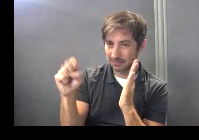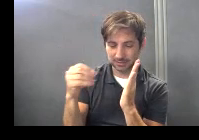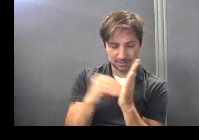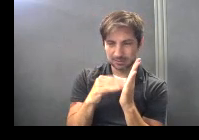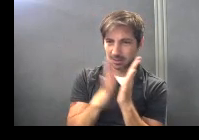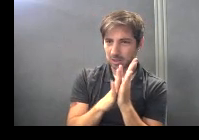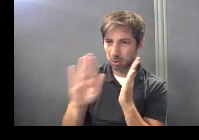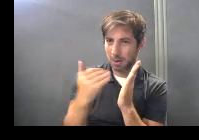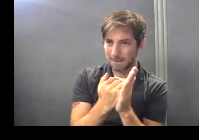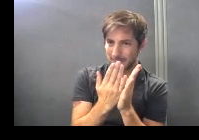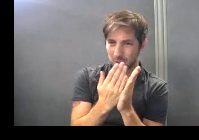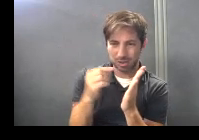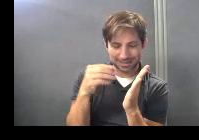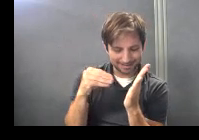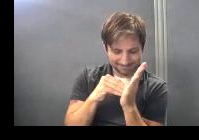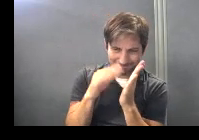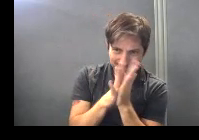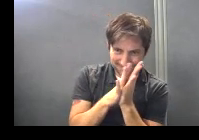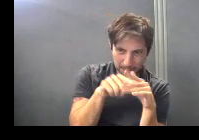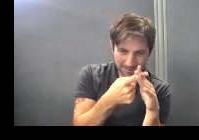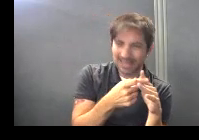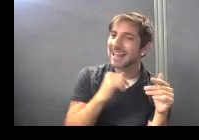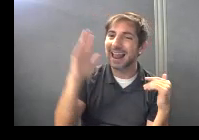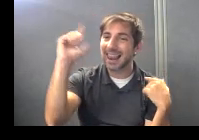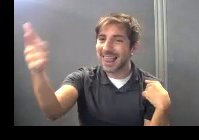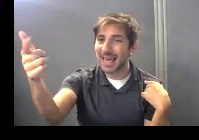DON'T ADD ACCESSIBILITY AT THE END. THERE IS NOT TIME.